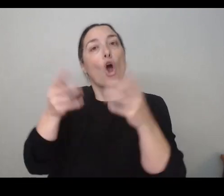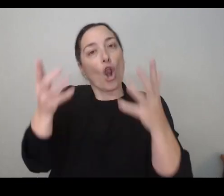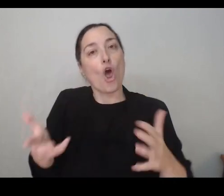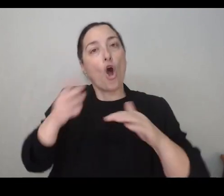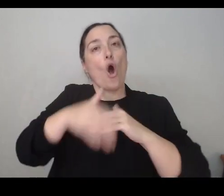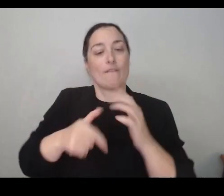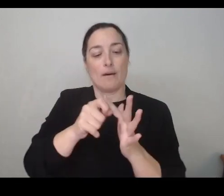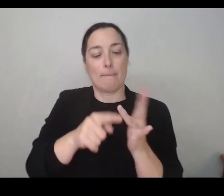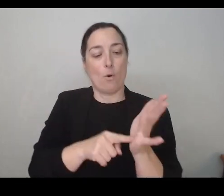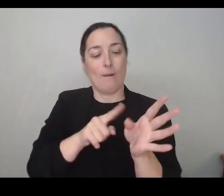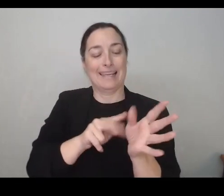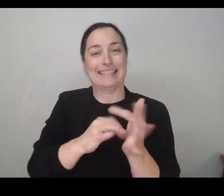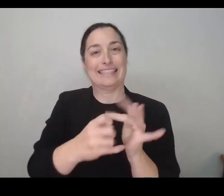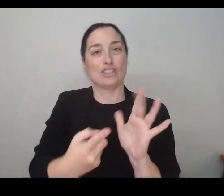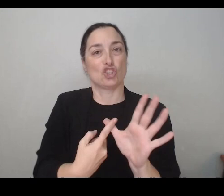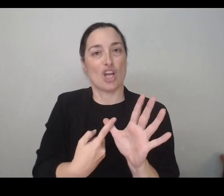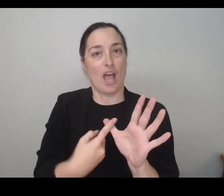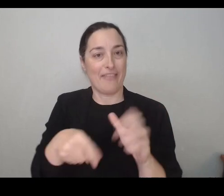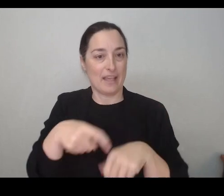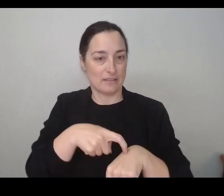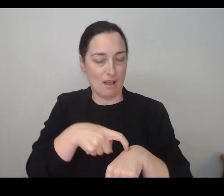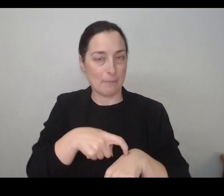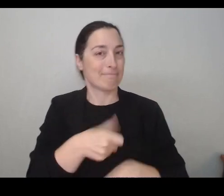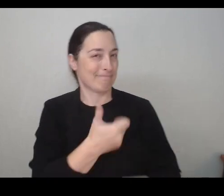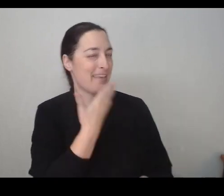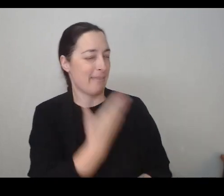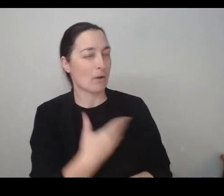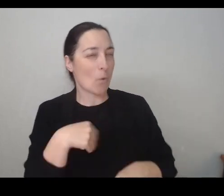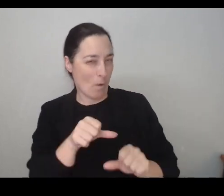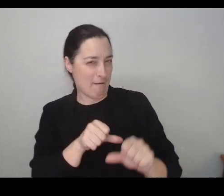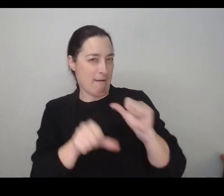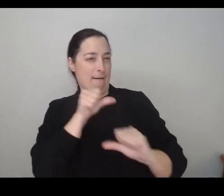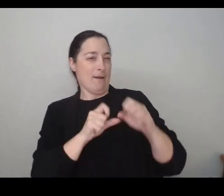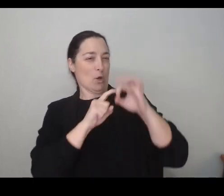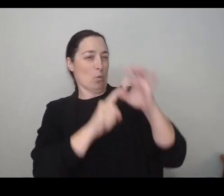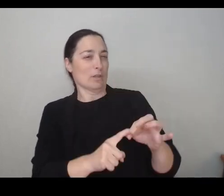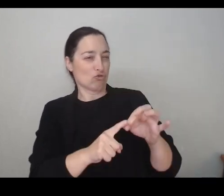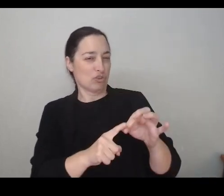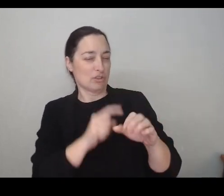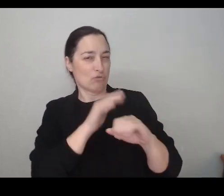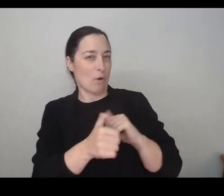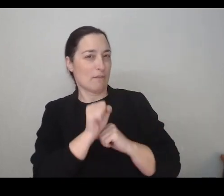Thank you. And could I just jump back to ask a question about your fascinating talk about the writing.